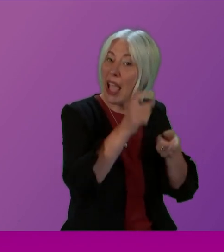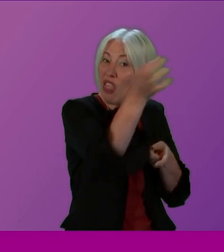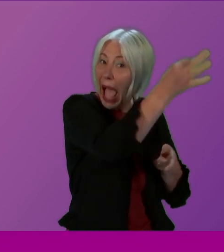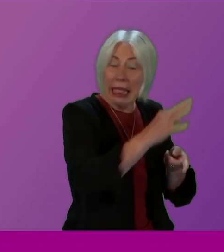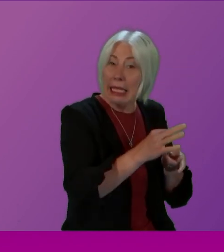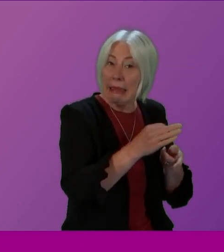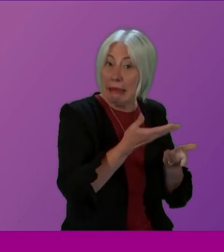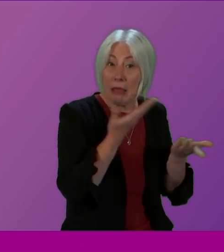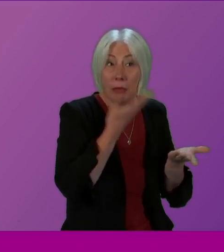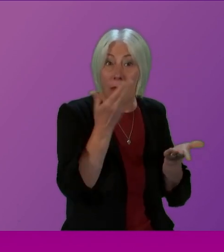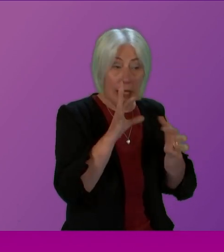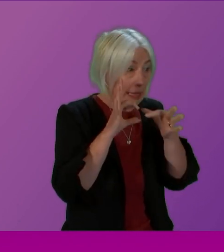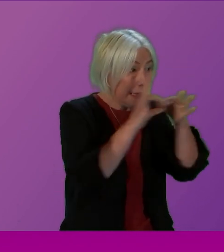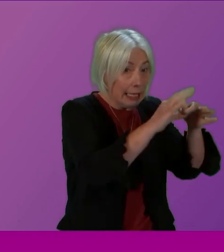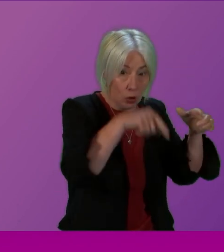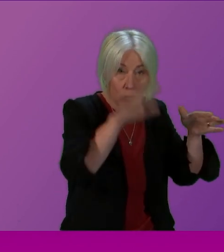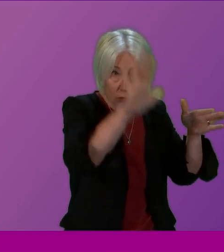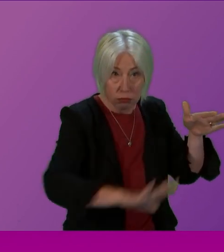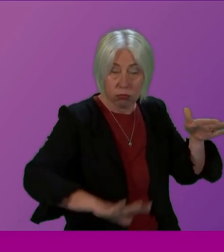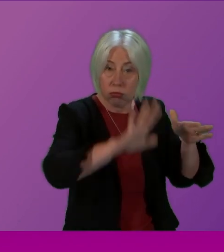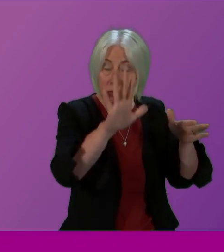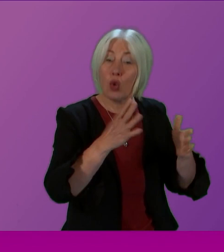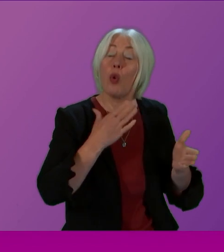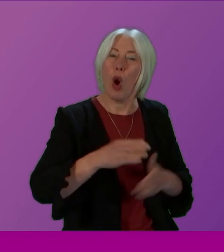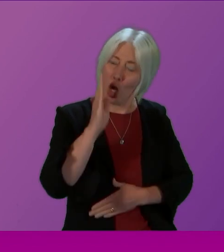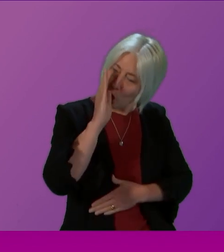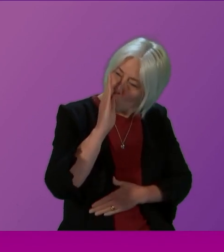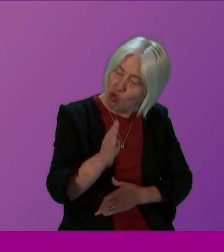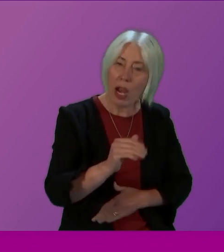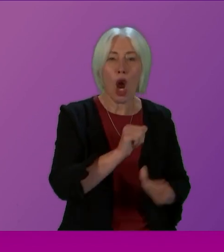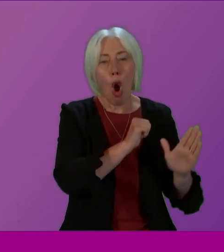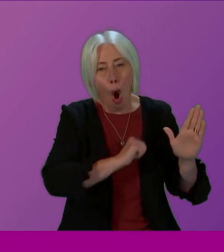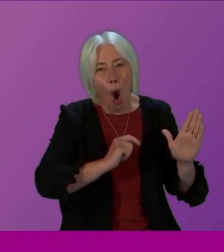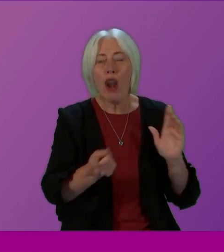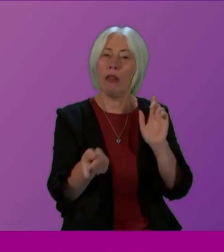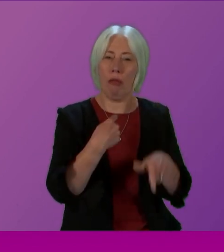Can the people of Scotland for once get a straight, honest answer from the First Minister?